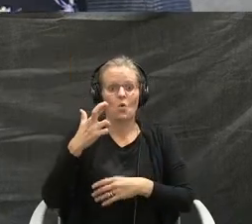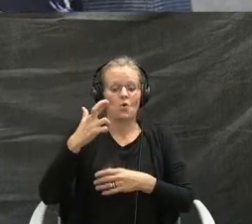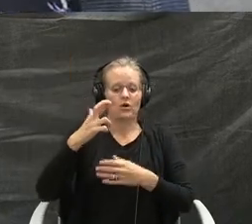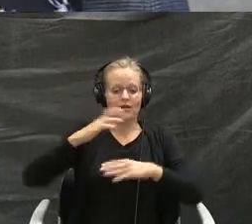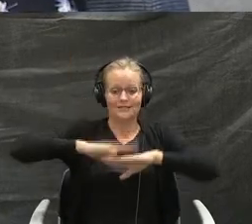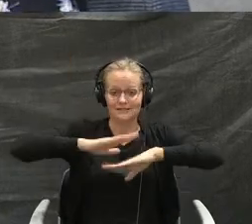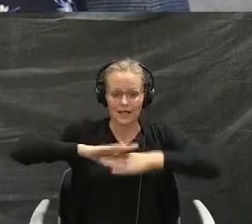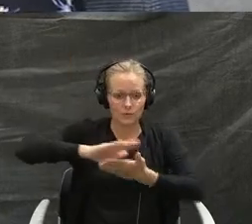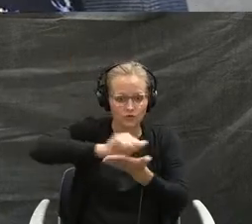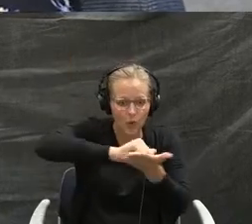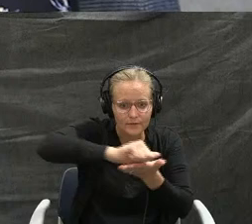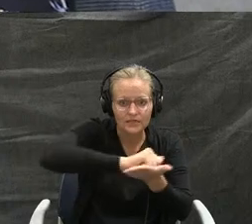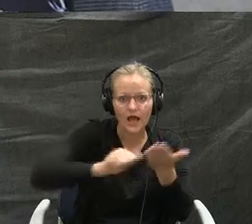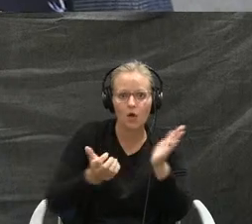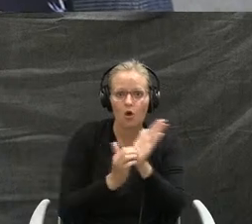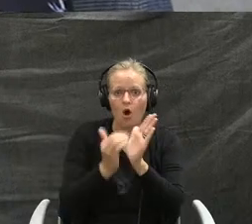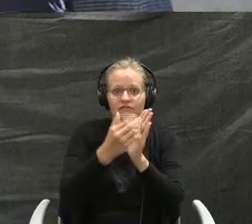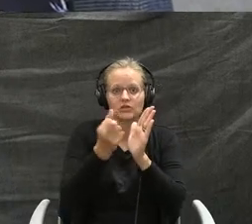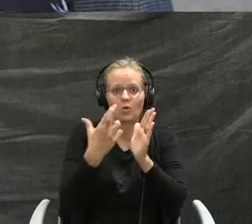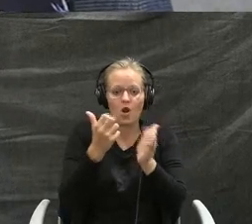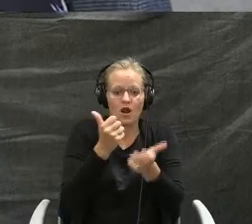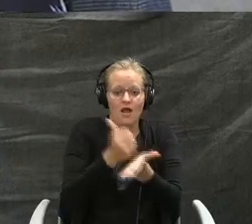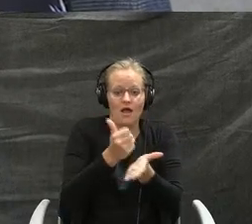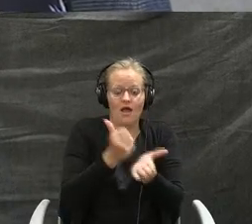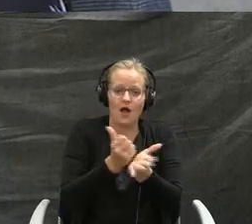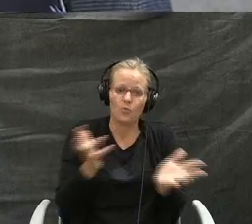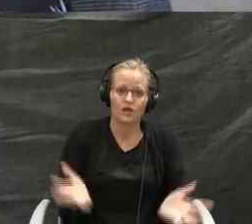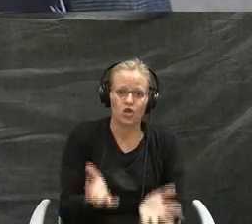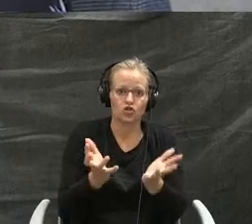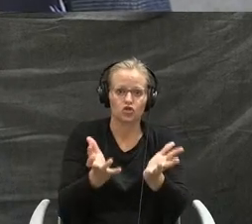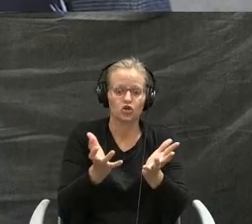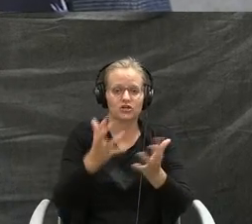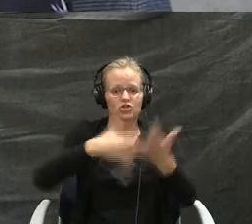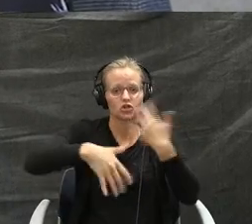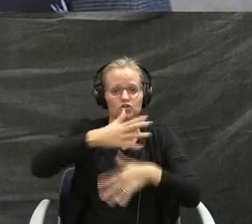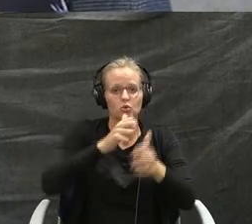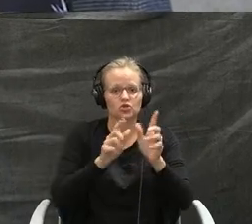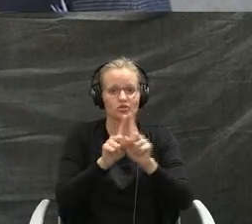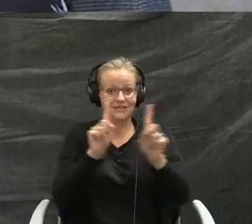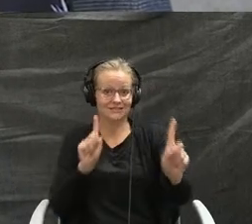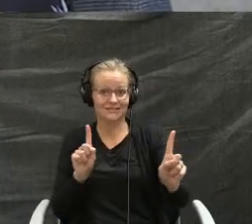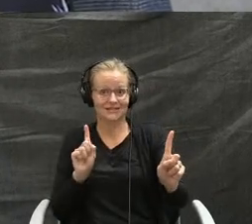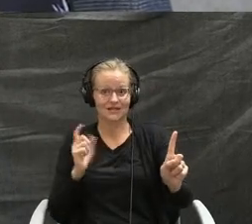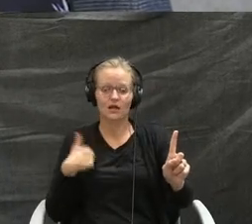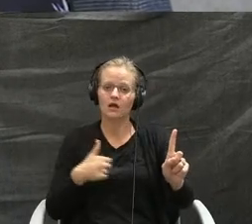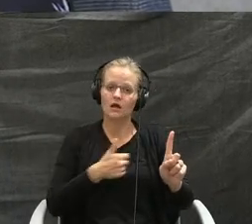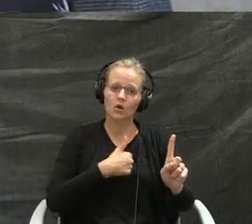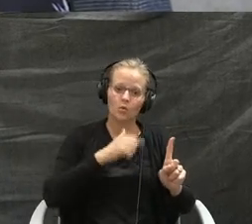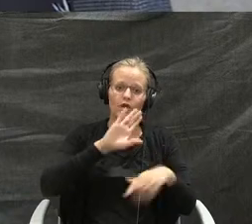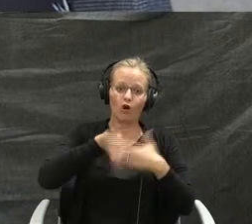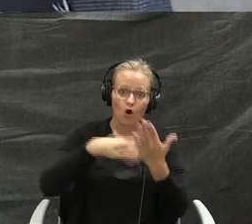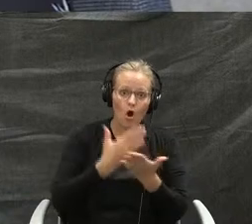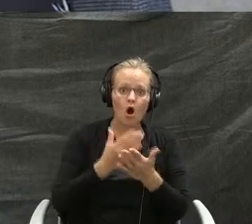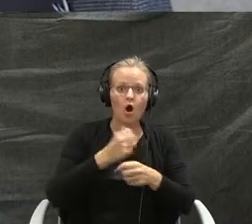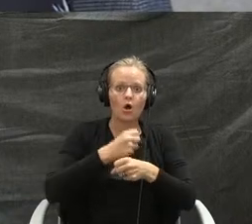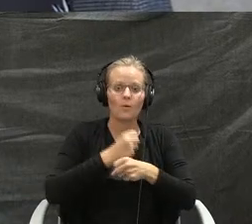We're all making sacrifices with our time and our efforts don't make our children sacrifice anymore than they already have.